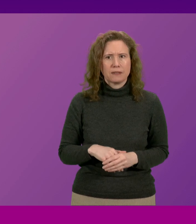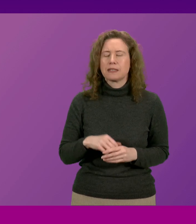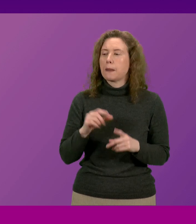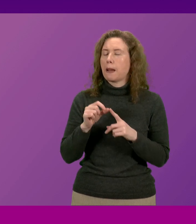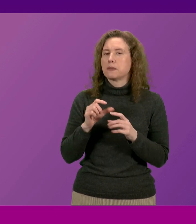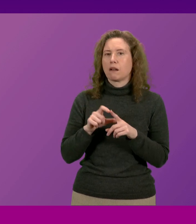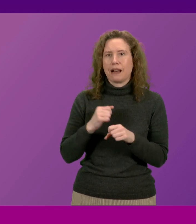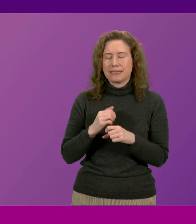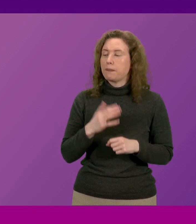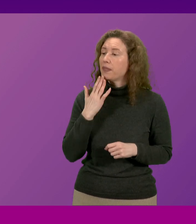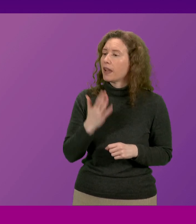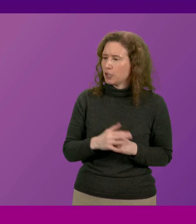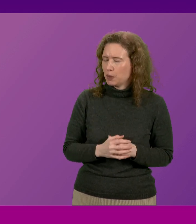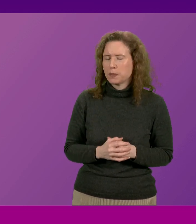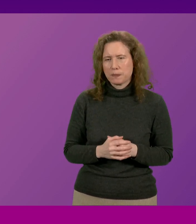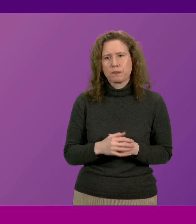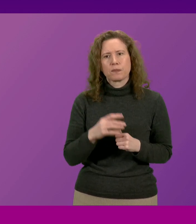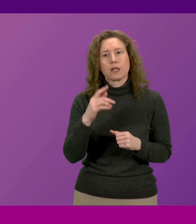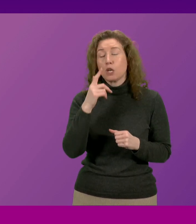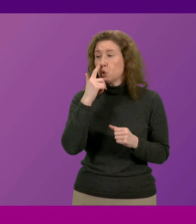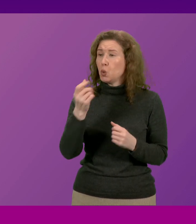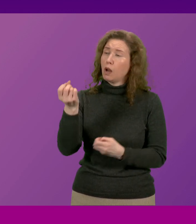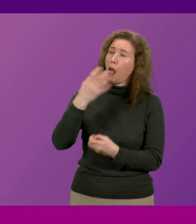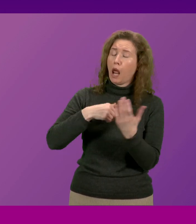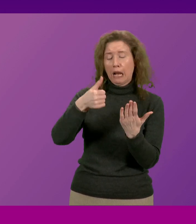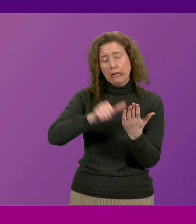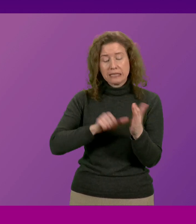The First Minister can list and input all the selective data that he likes,